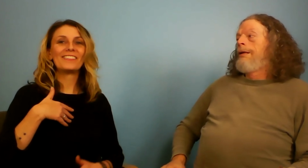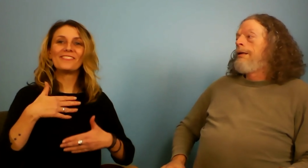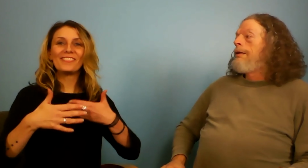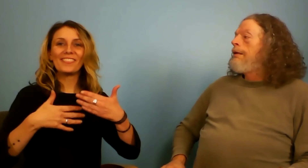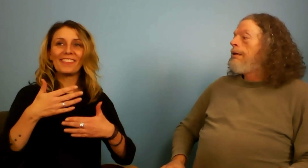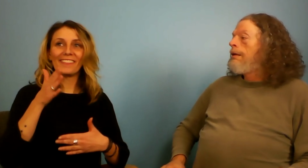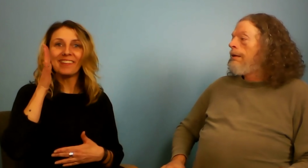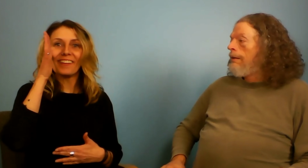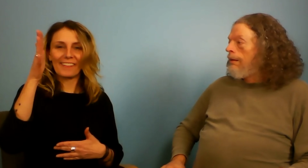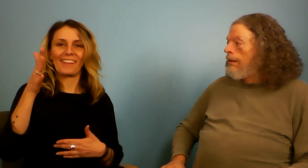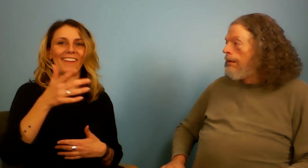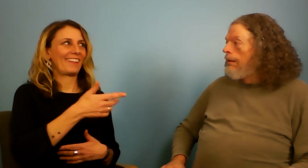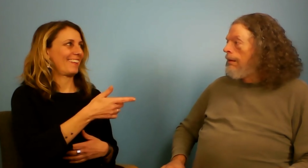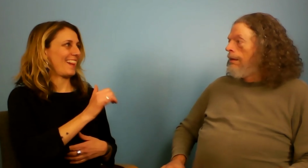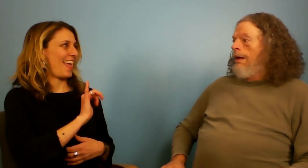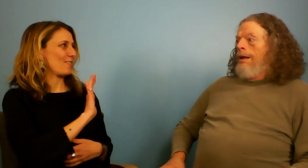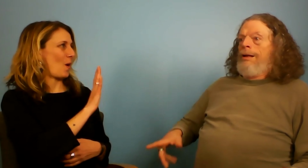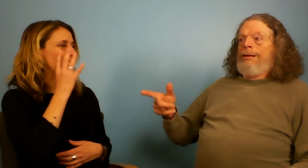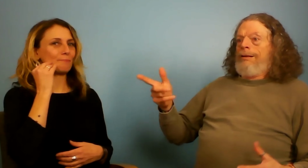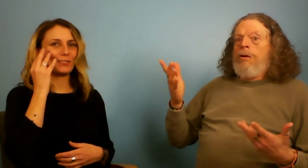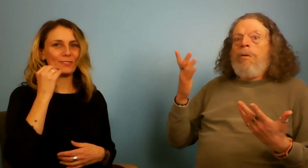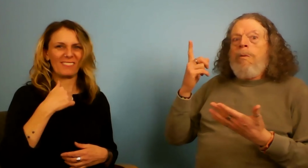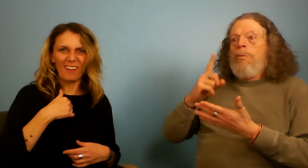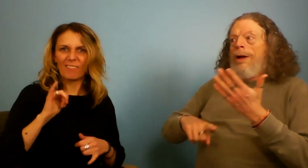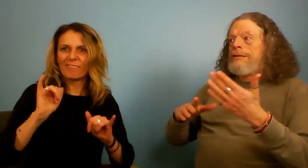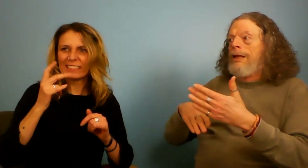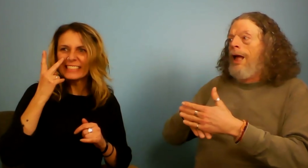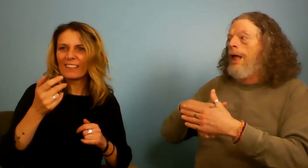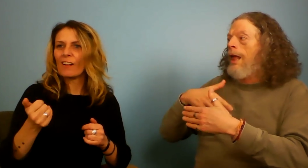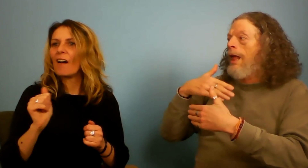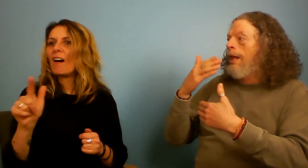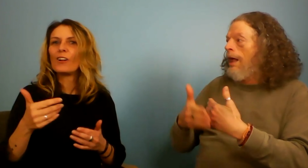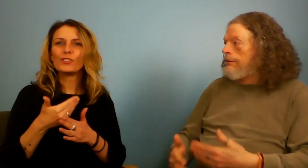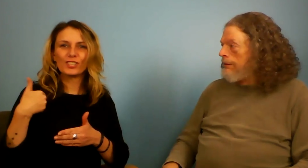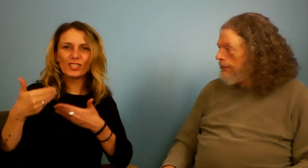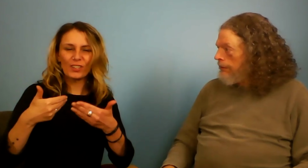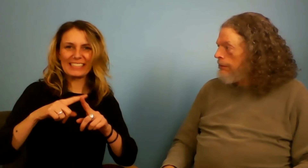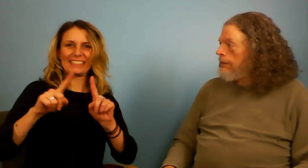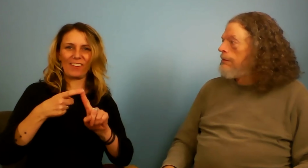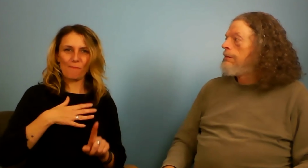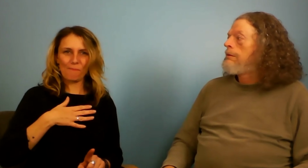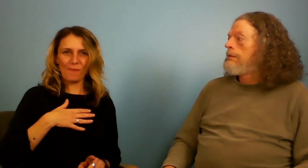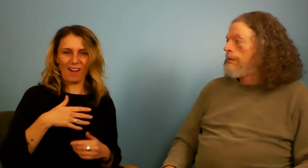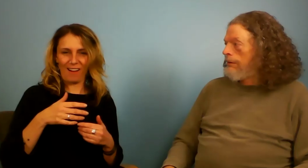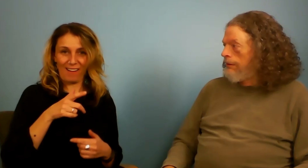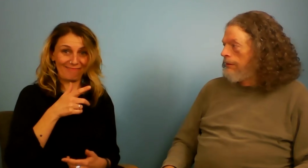Now I think about the future all the changes you have seen in your lifetime! What new things are going to be in my lifetime?